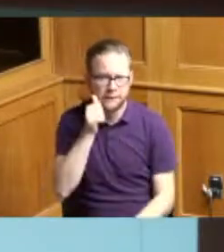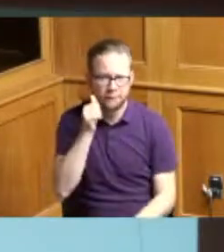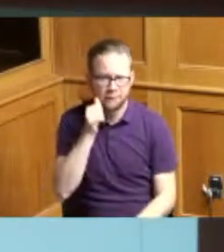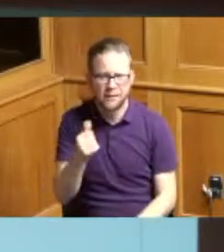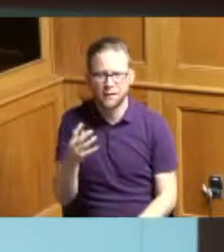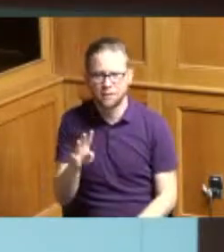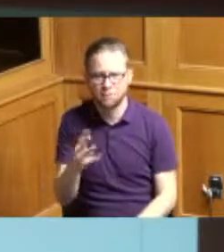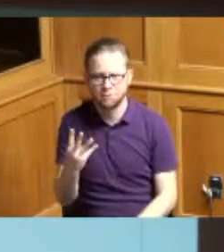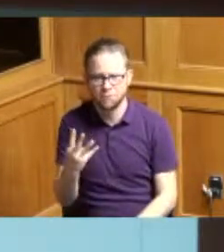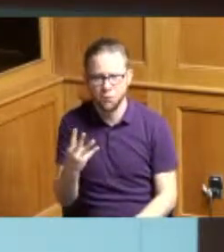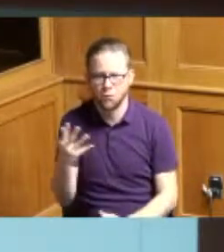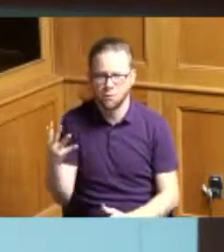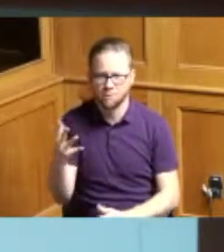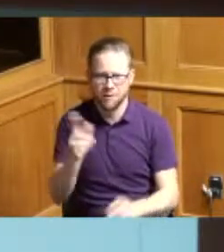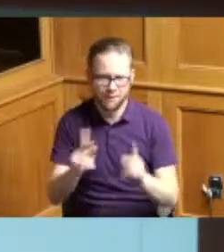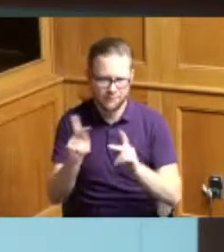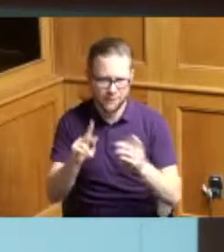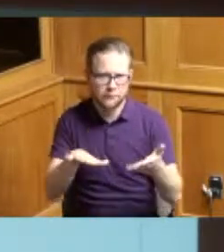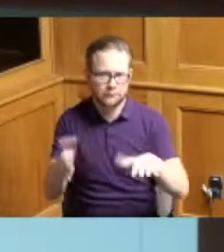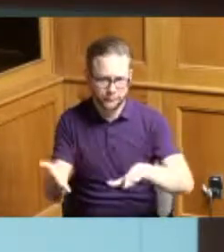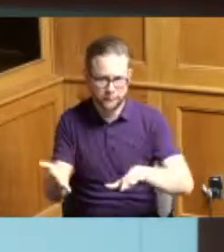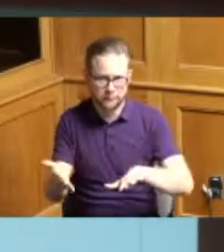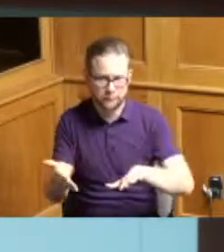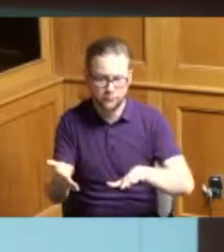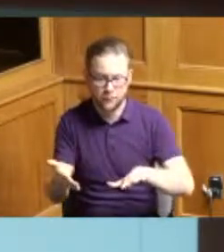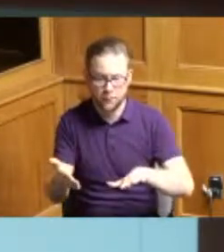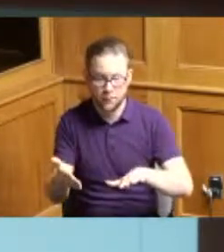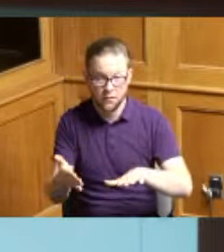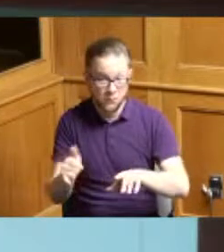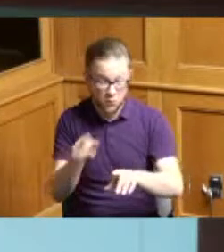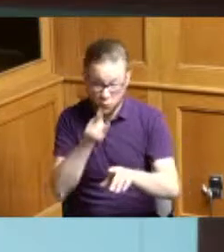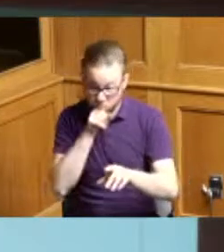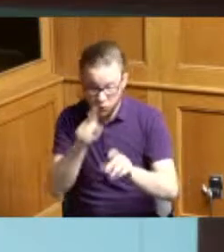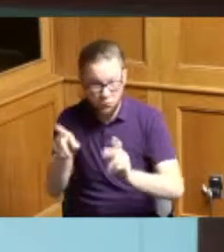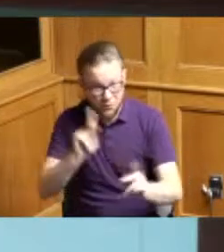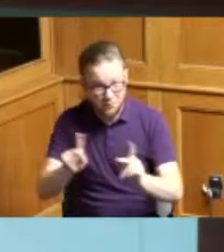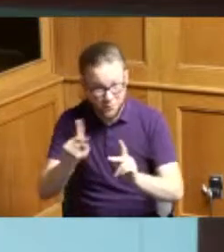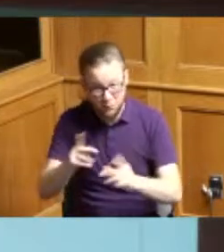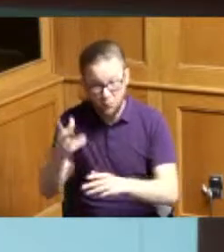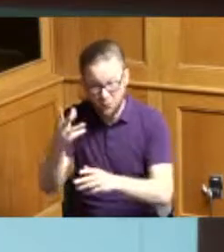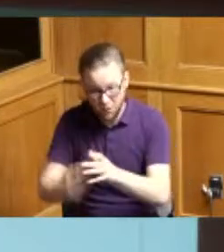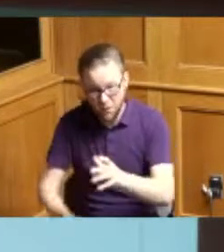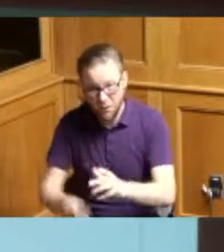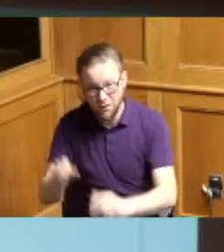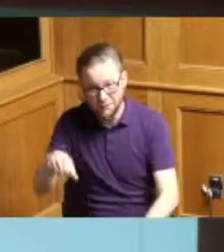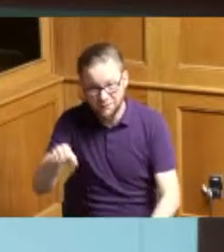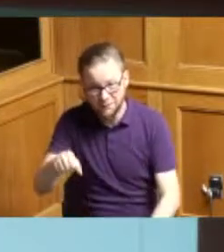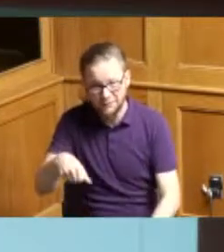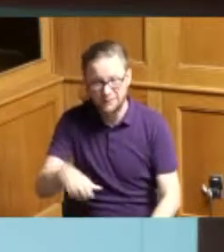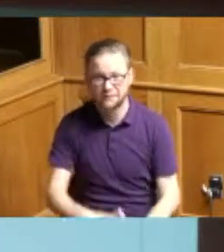which is really you know those are real people that are are dying within our community at the